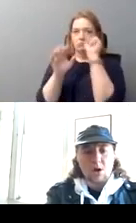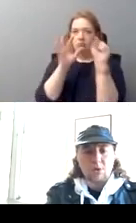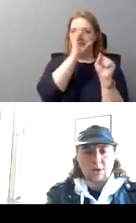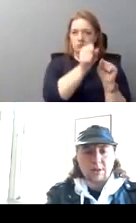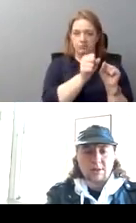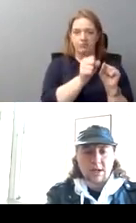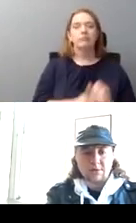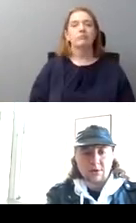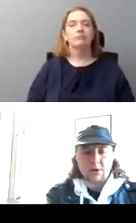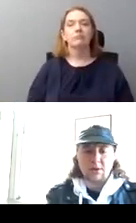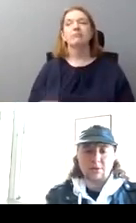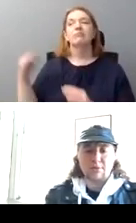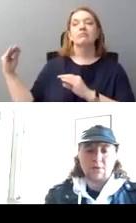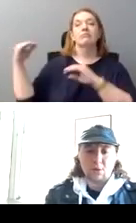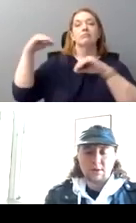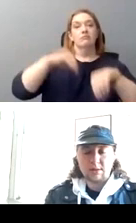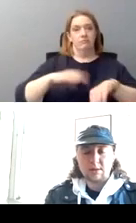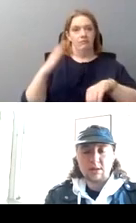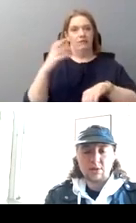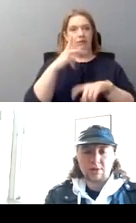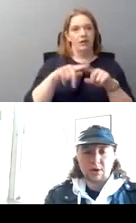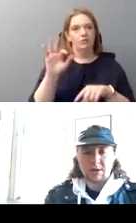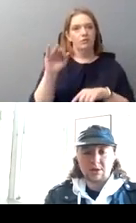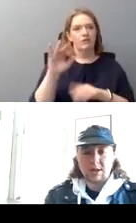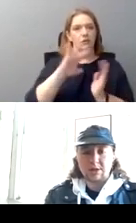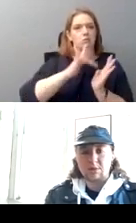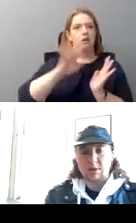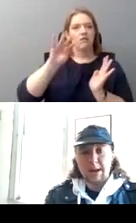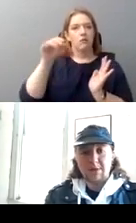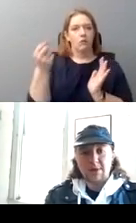Returning to San Francisco in his mid-40s to continue his arts education with an MFA